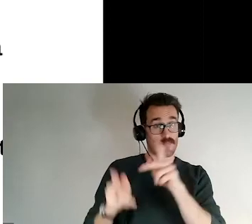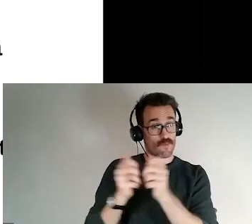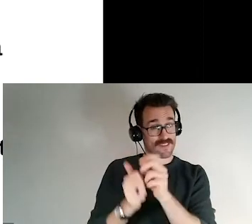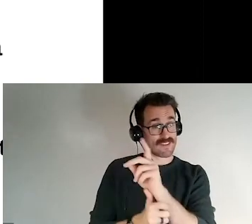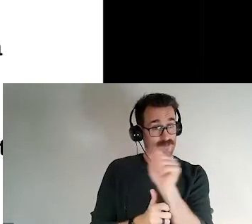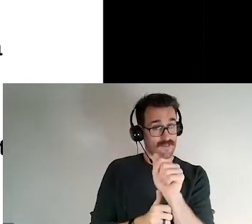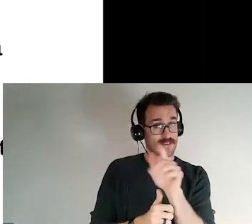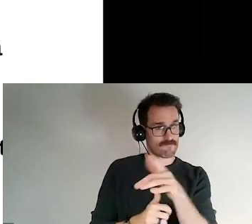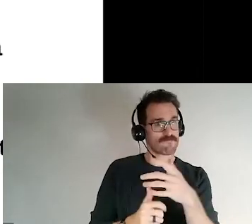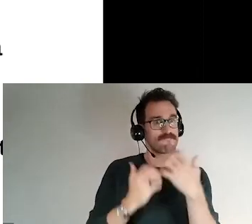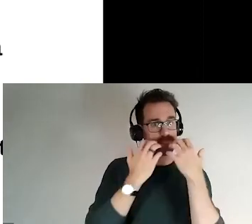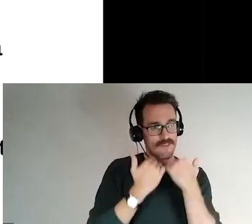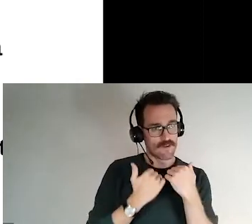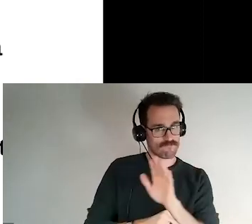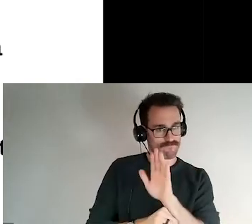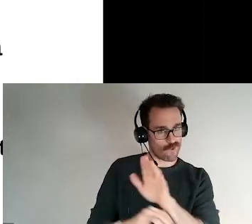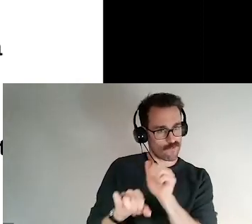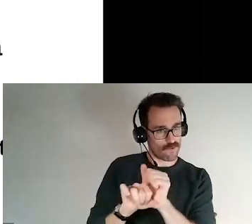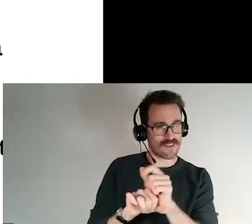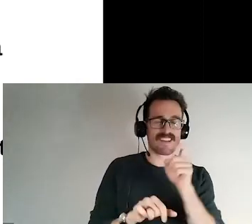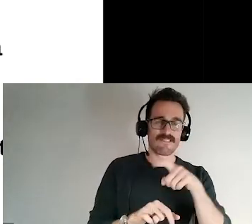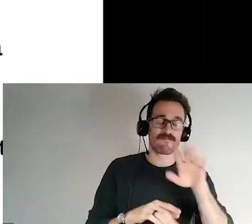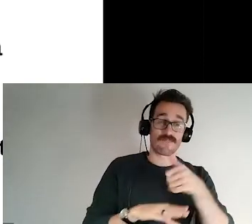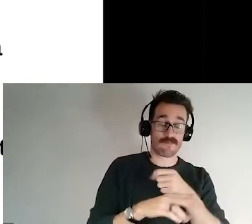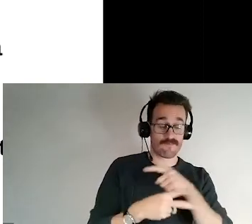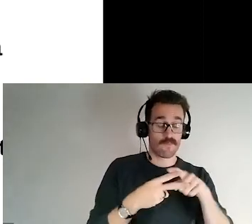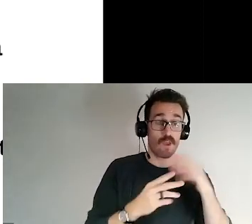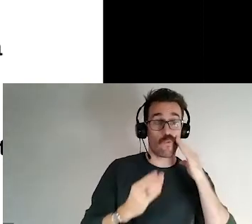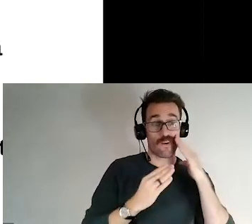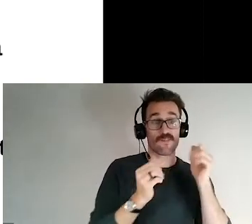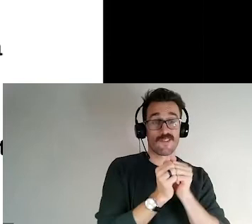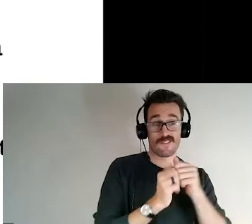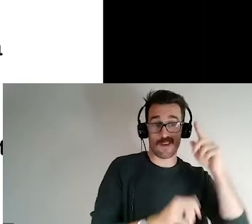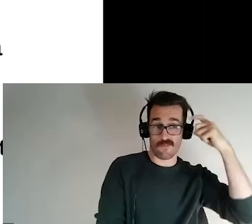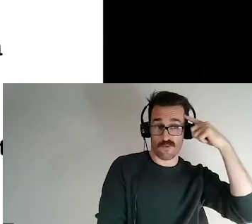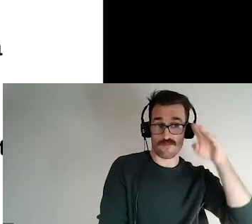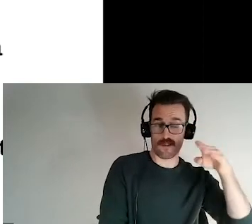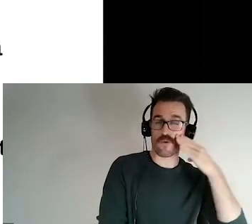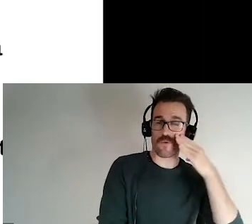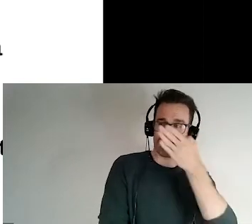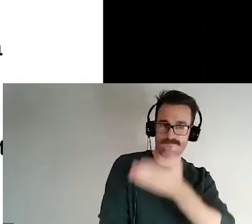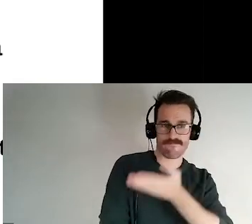is increase awareness of episodic disabilities among employers. The project work will increase